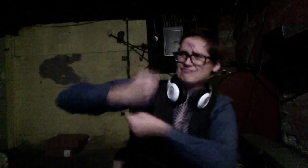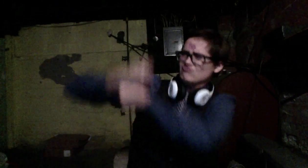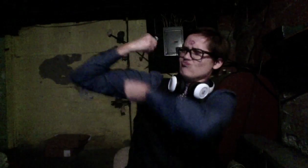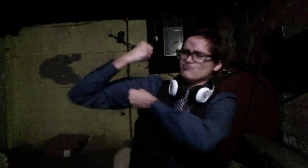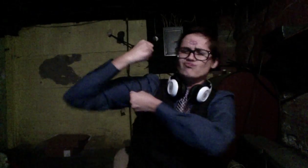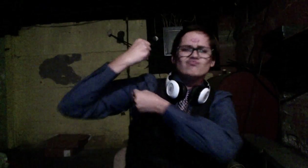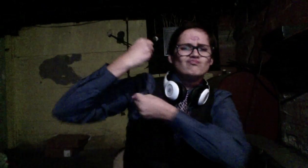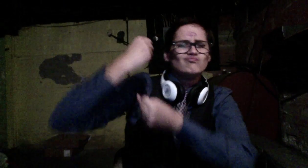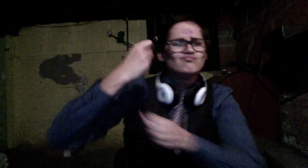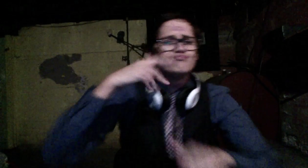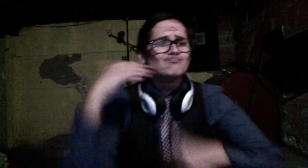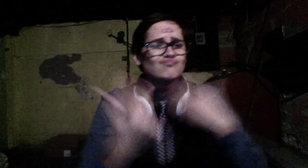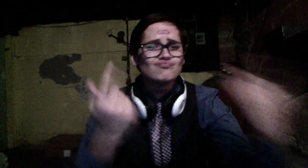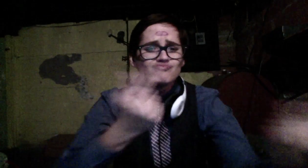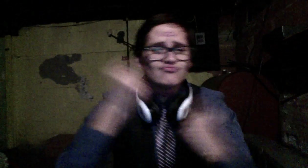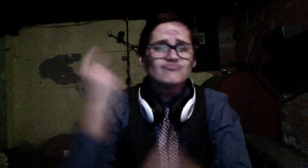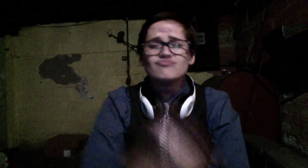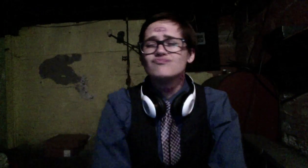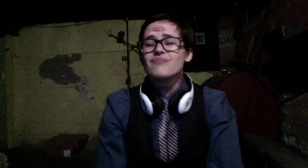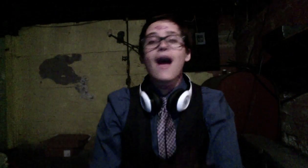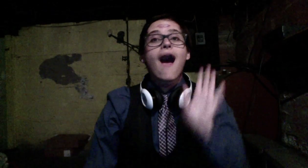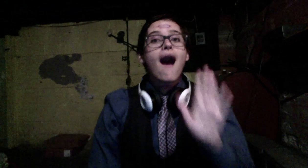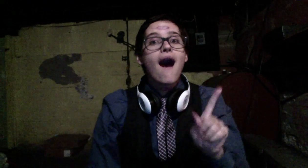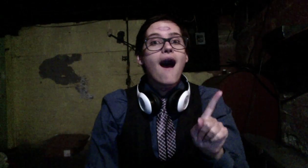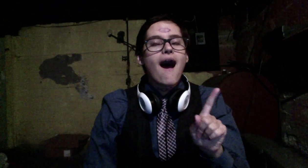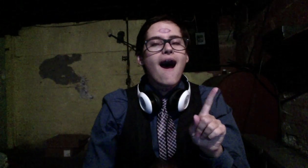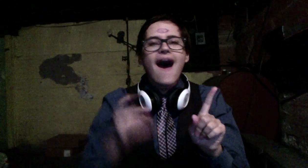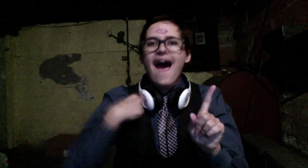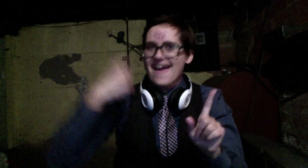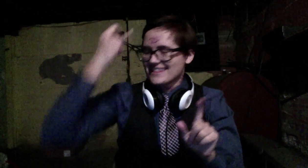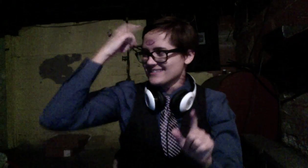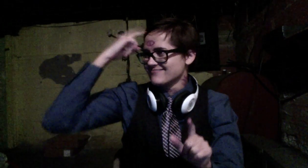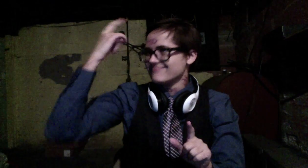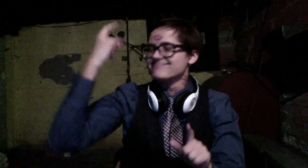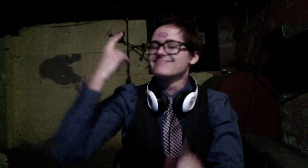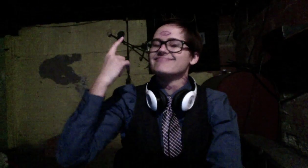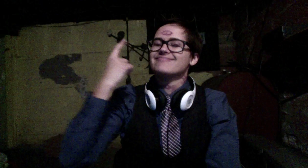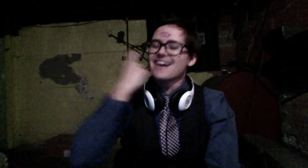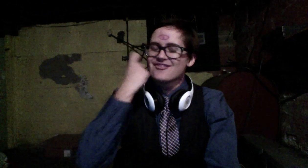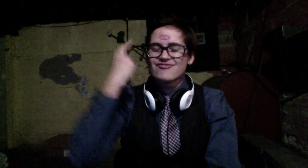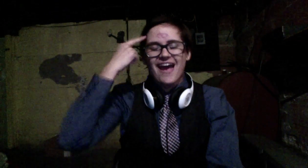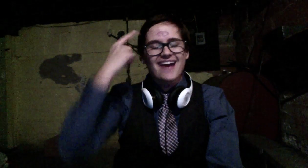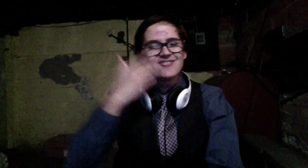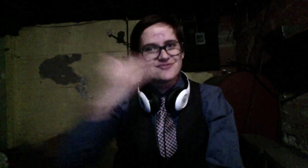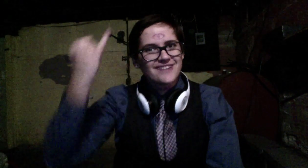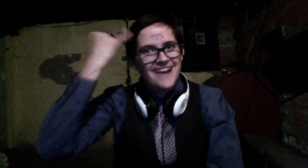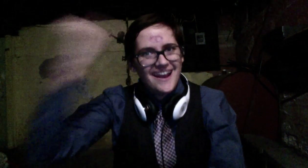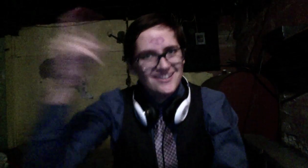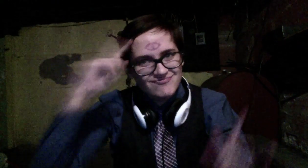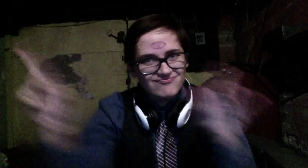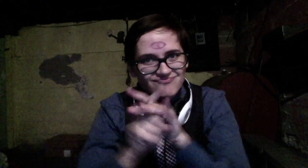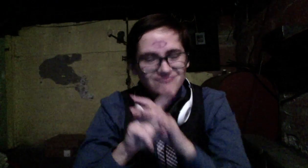CARRY GO-ON DO-DO HEY WAIT I HAVE IDEA JUST THINK GOOD IDEA POP-IN-MIND